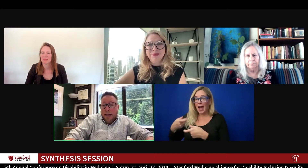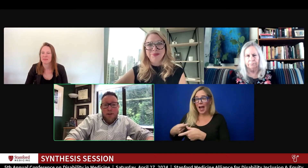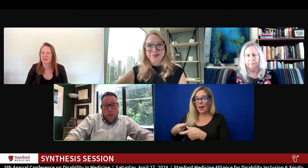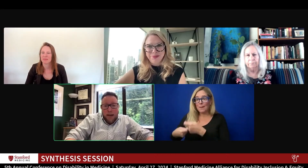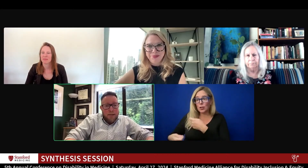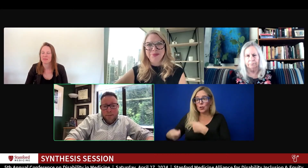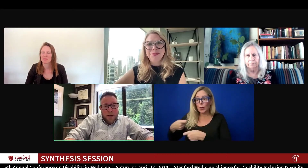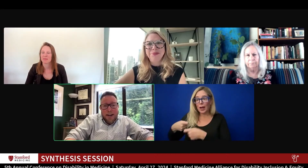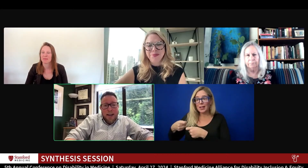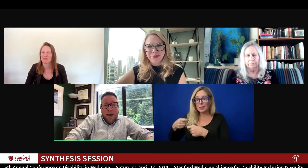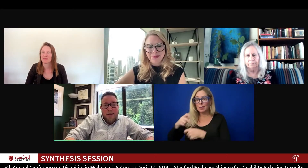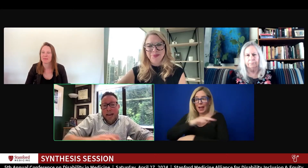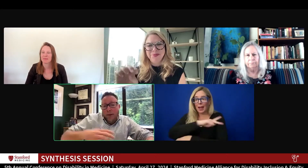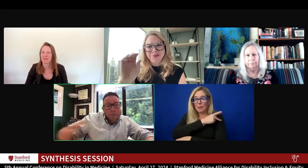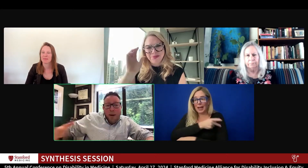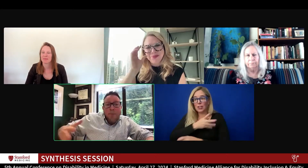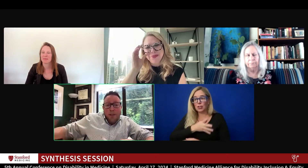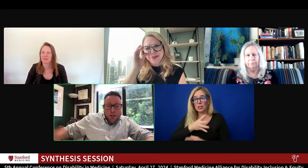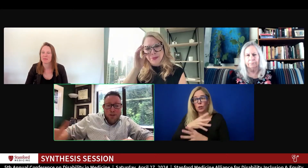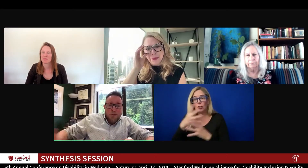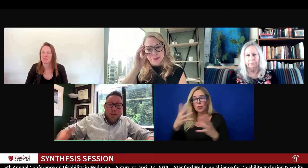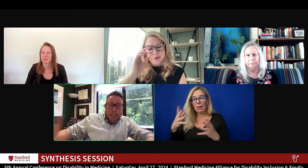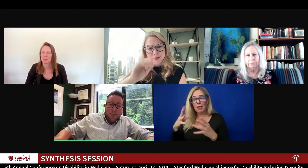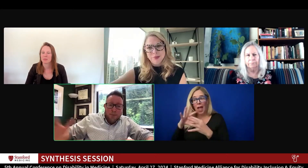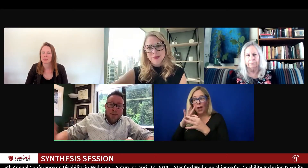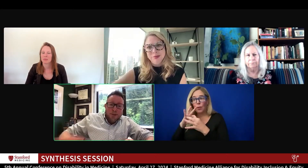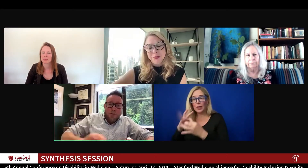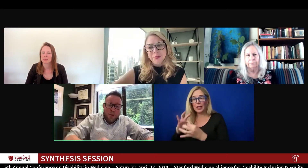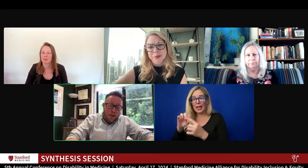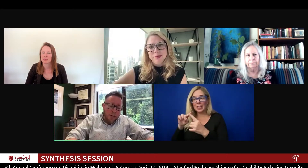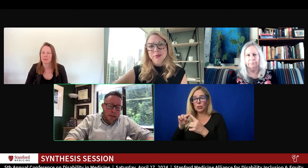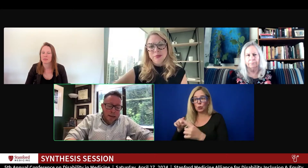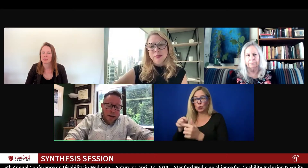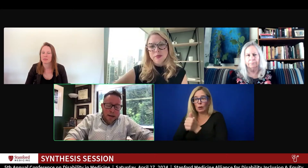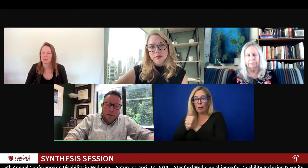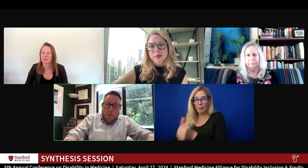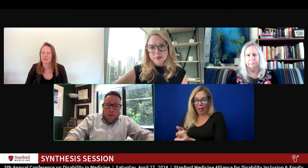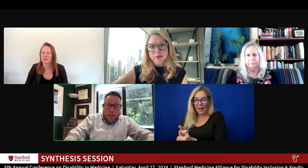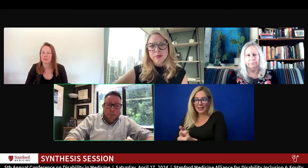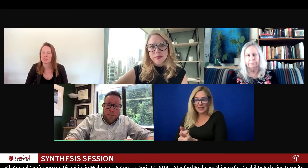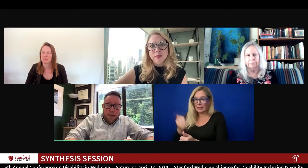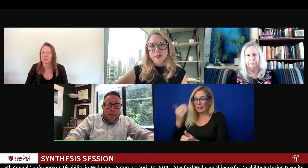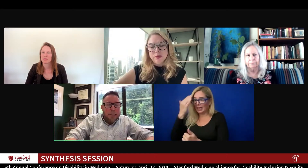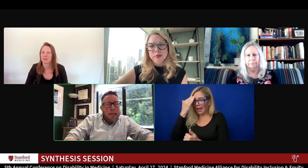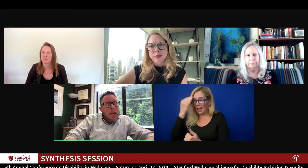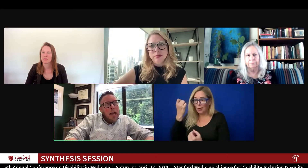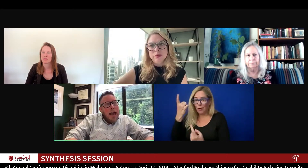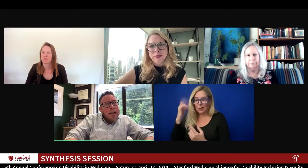I know that right I now I publish with teams who are doing transplant medicine,